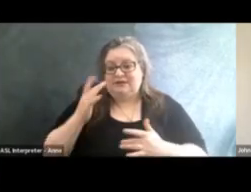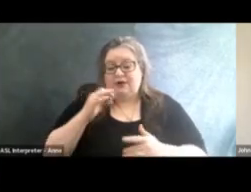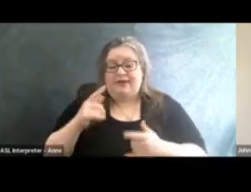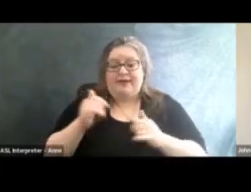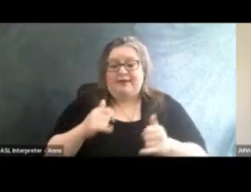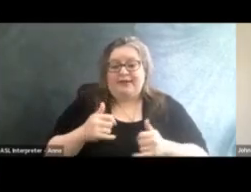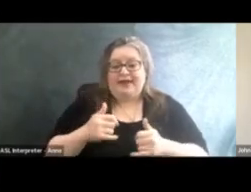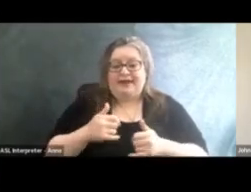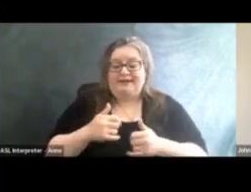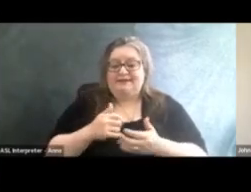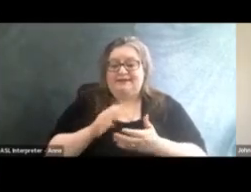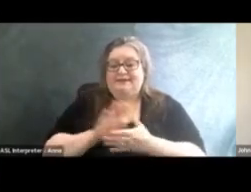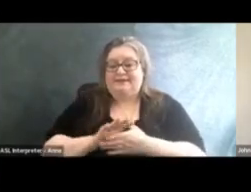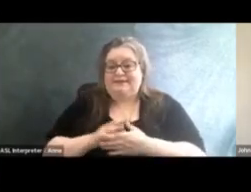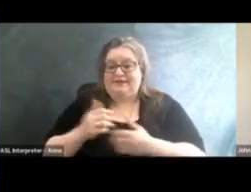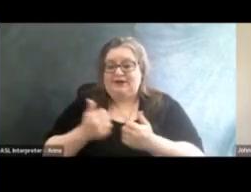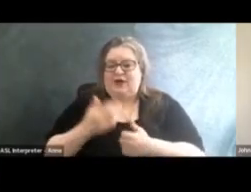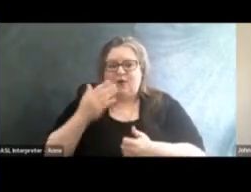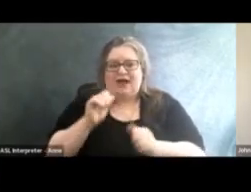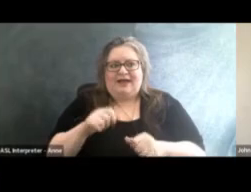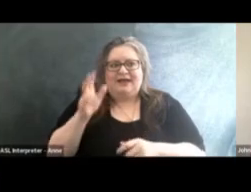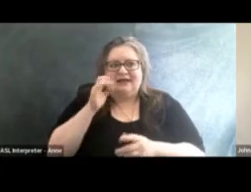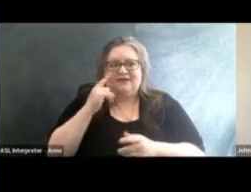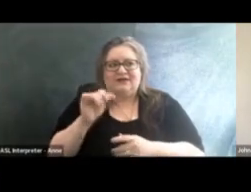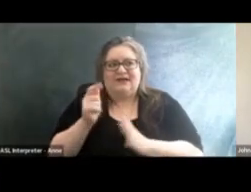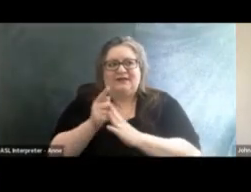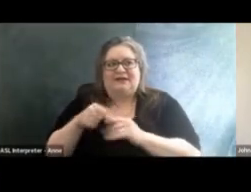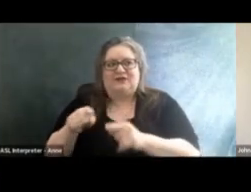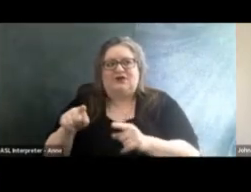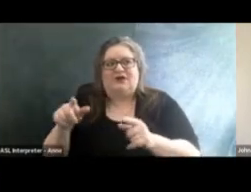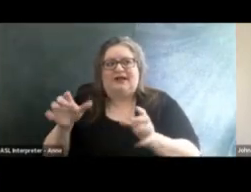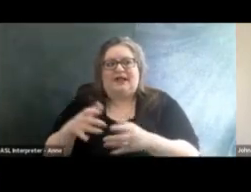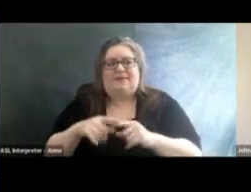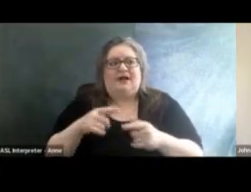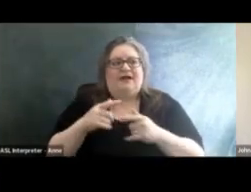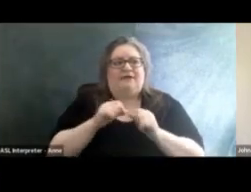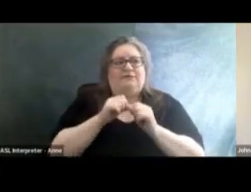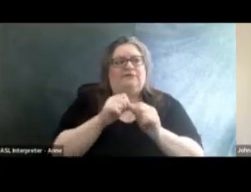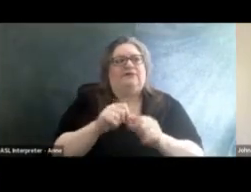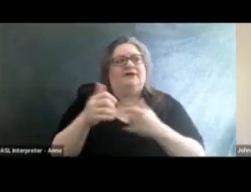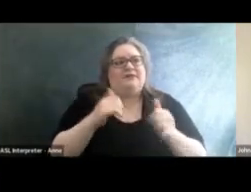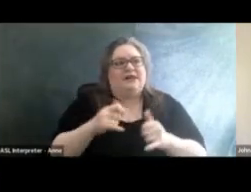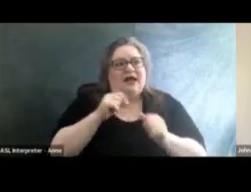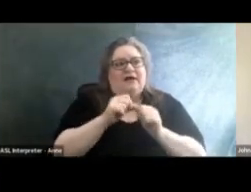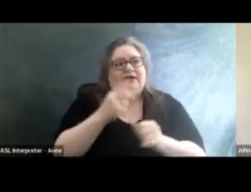Why can't he only listen for 10 minutes in class, but can play video games for two hours. She's